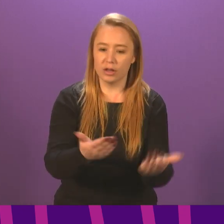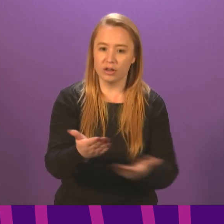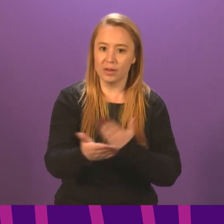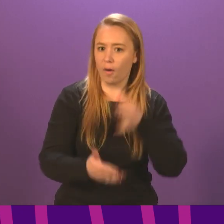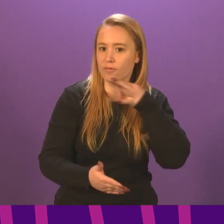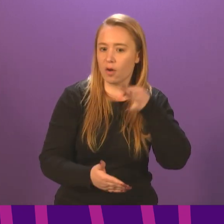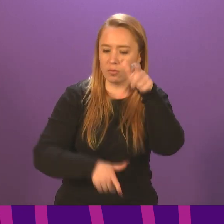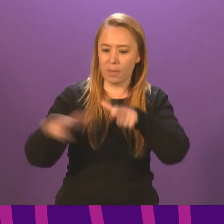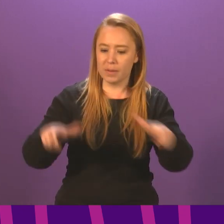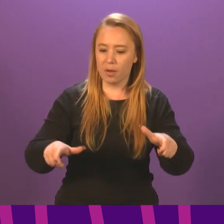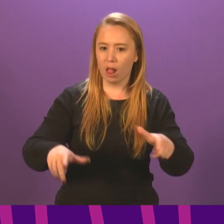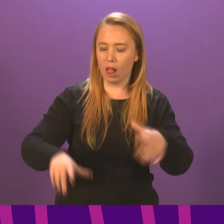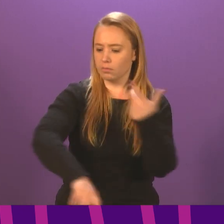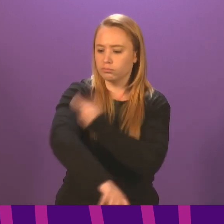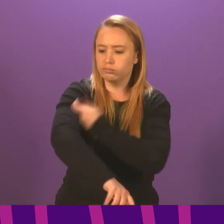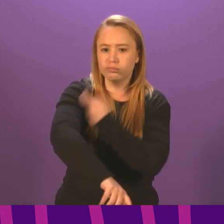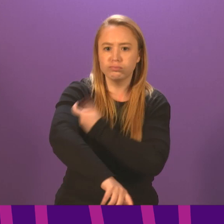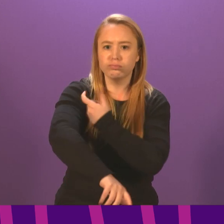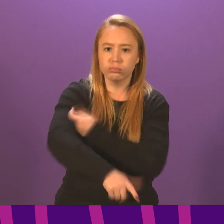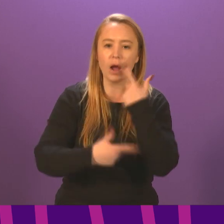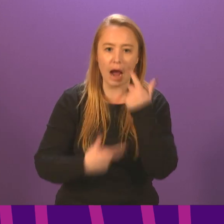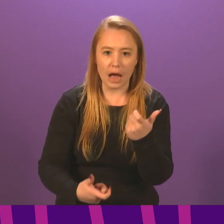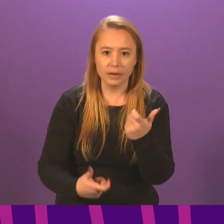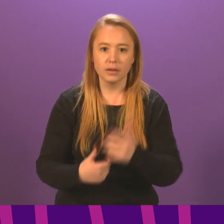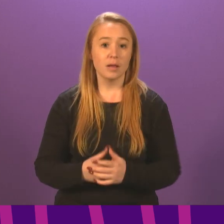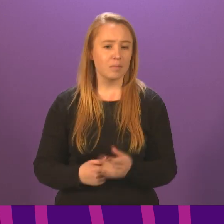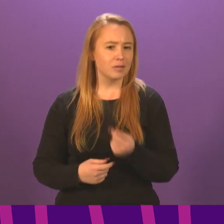most vulnerable people as quickly as possible. There are still some questions, and we hope